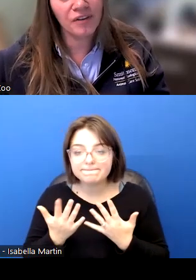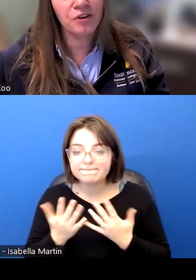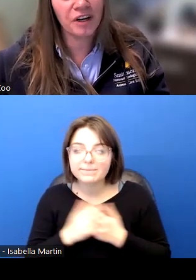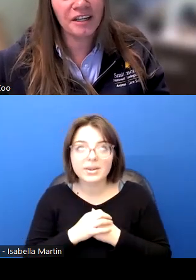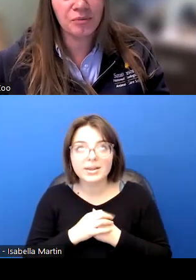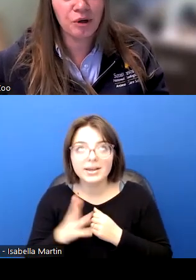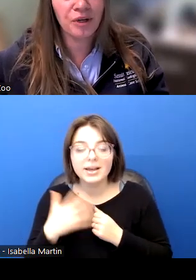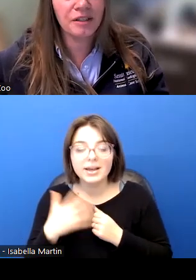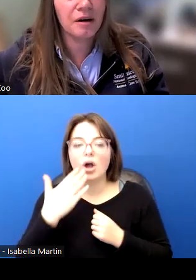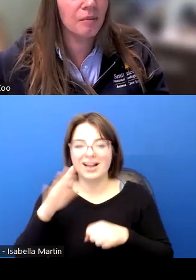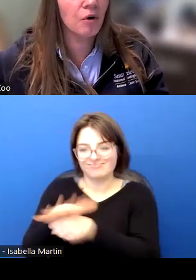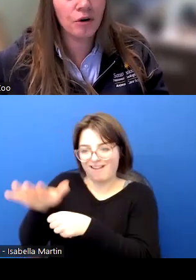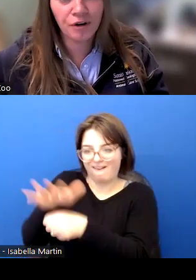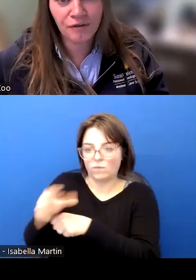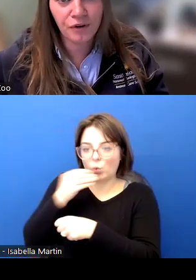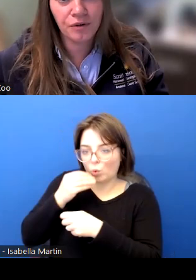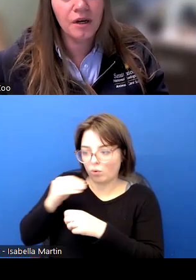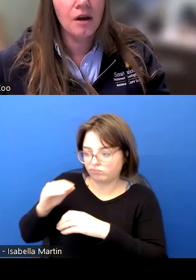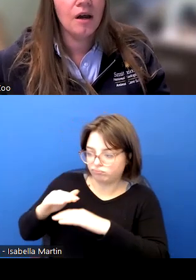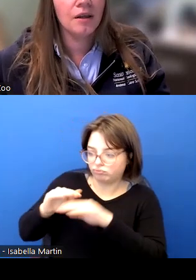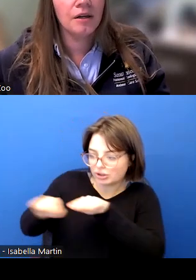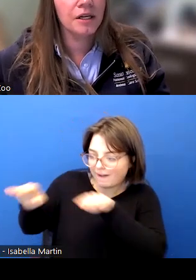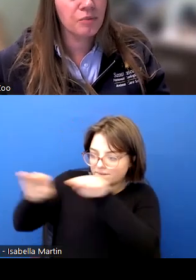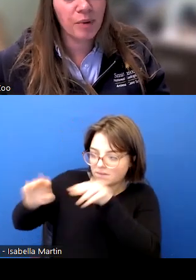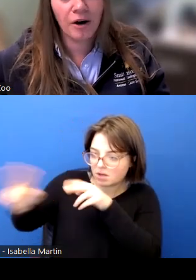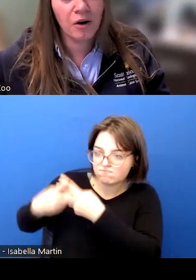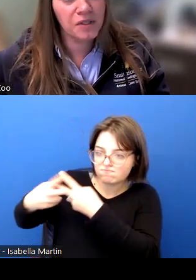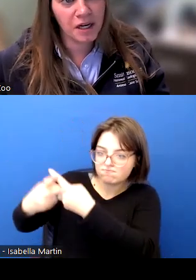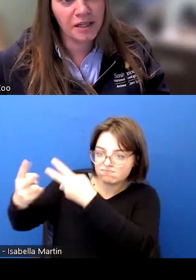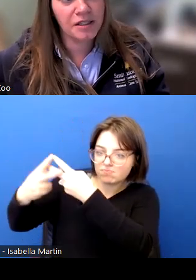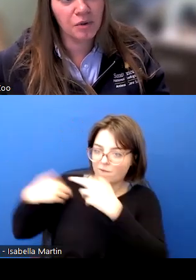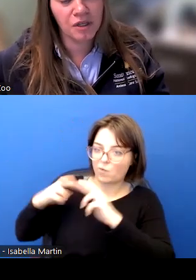inventory is appropriate. Um they're ordering food and then yes preparing all those diets that we're